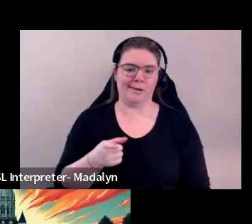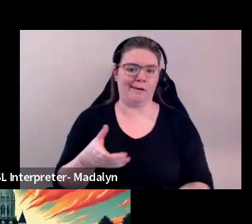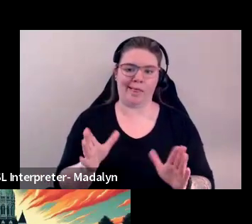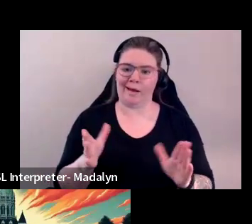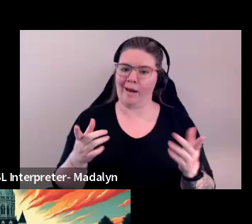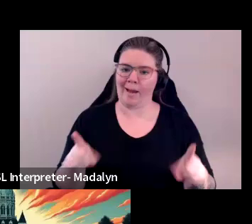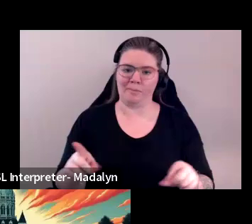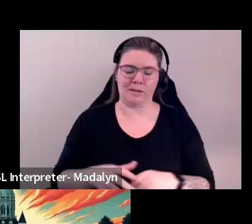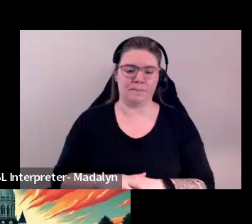Tom Olin: and